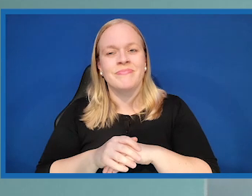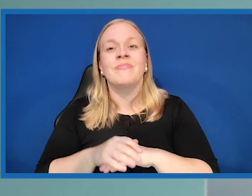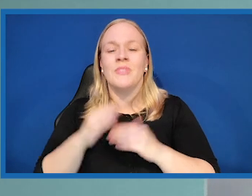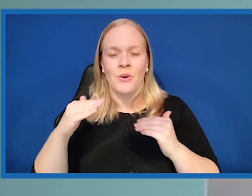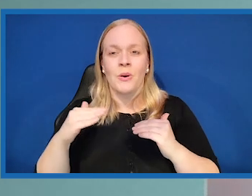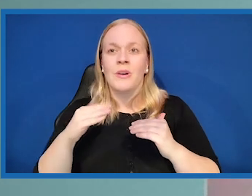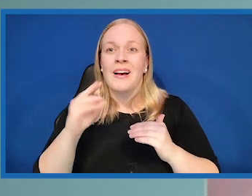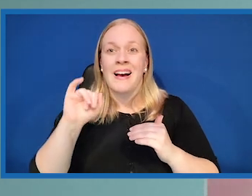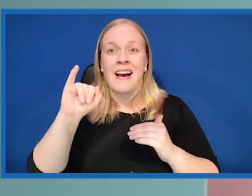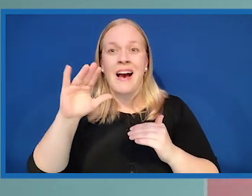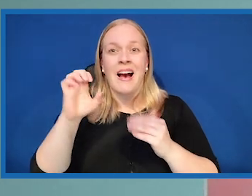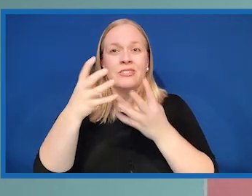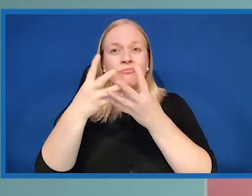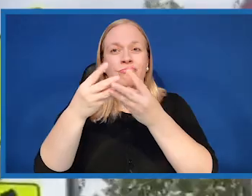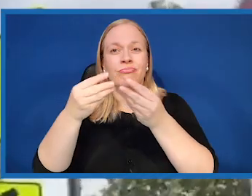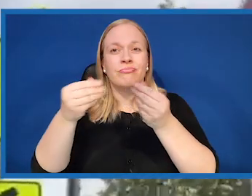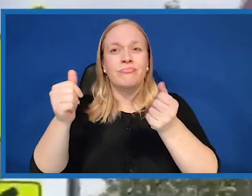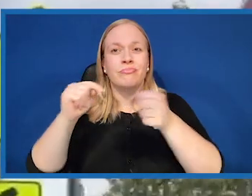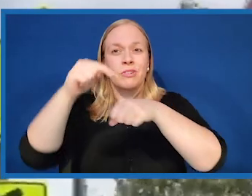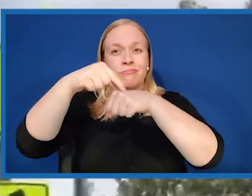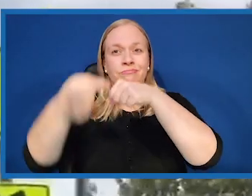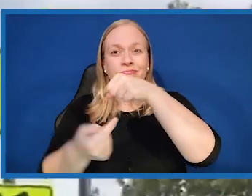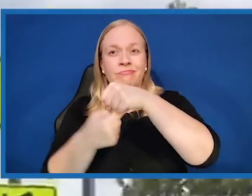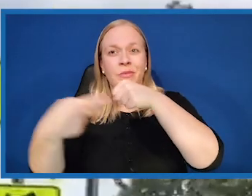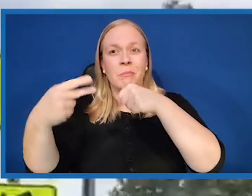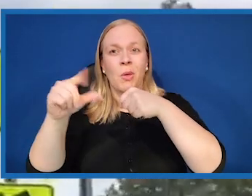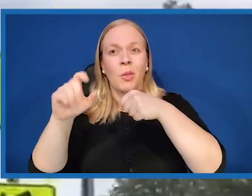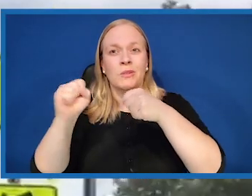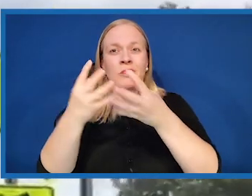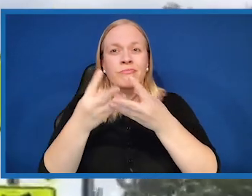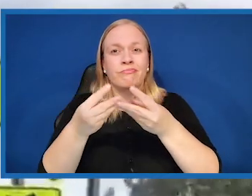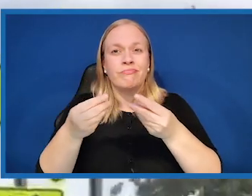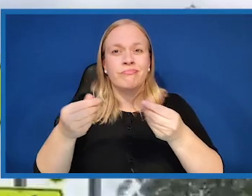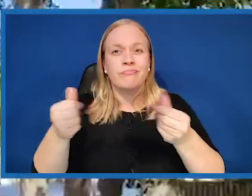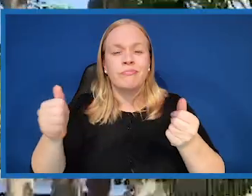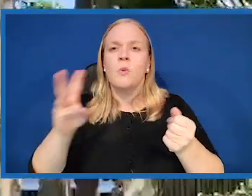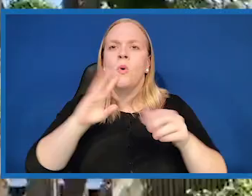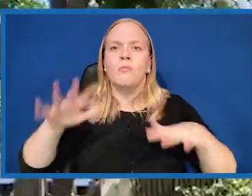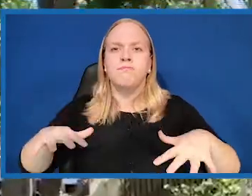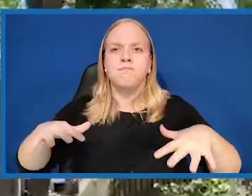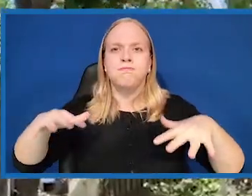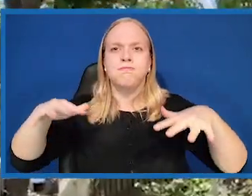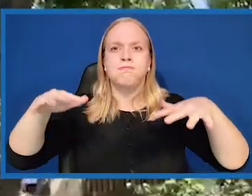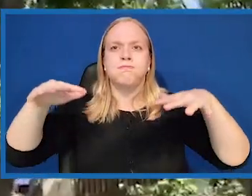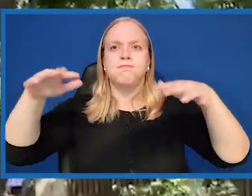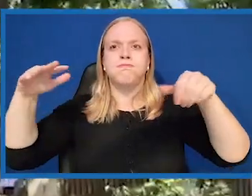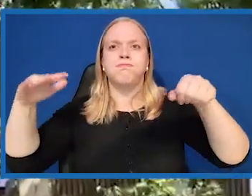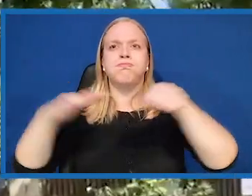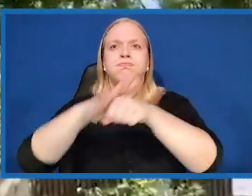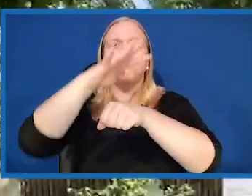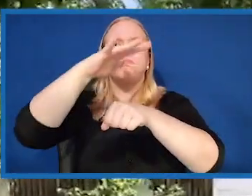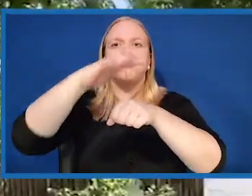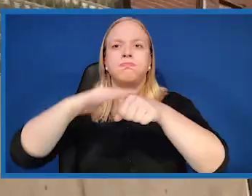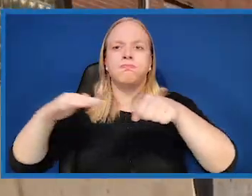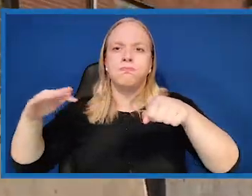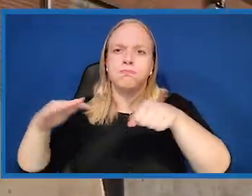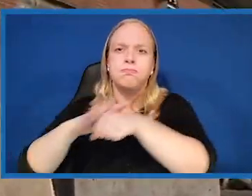OF OCEAN WATER EXPAND, THE SEAS ARE MAKING THEIR WAY ON TO LAND. SINCE 1880, SEA LEVELS